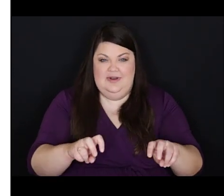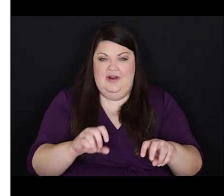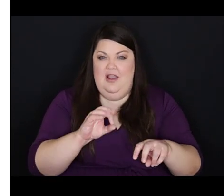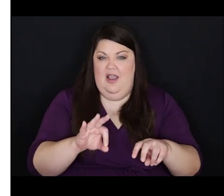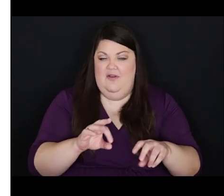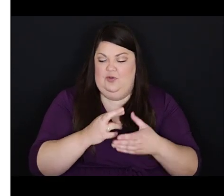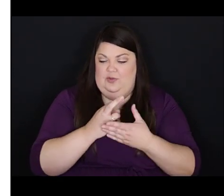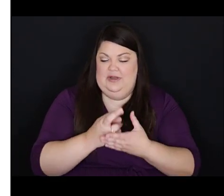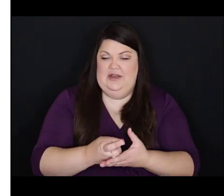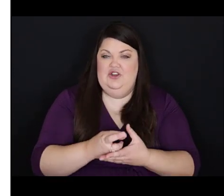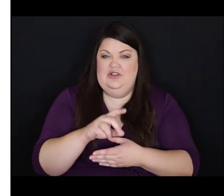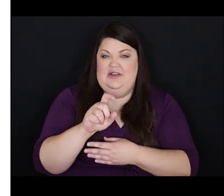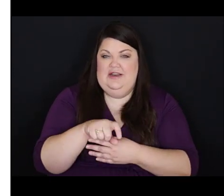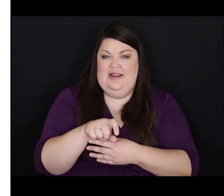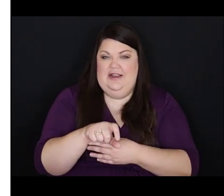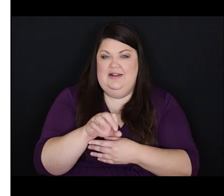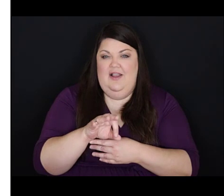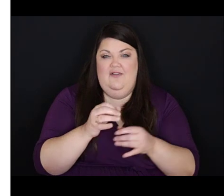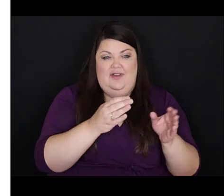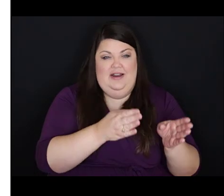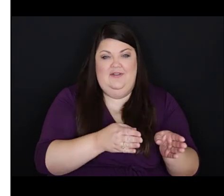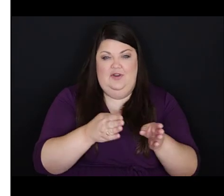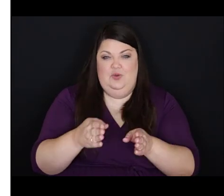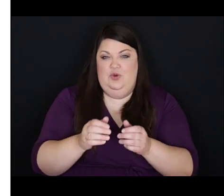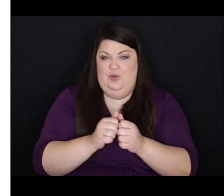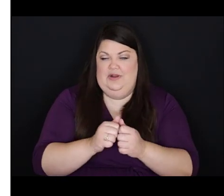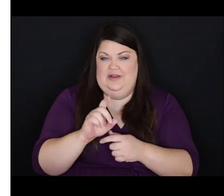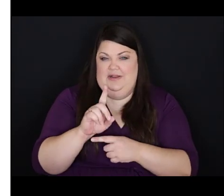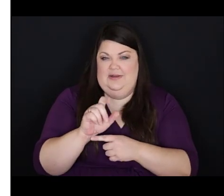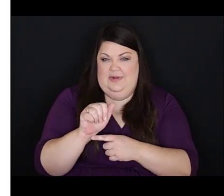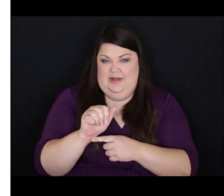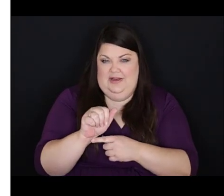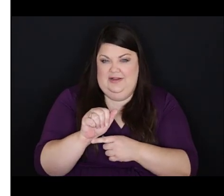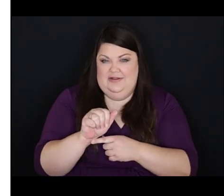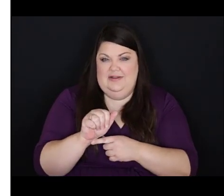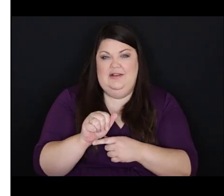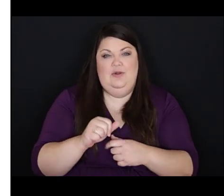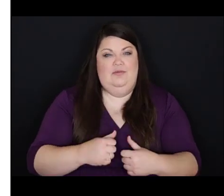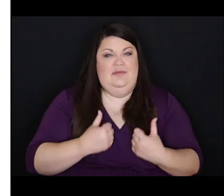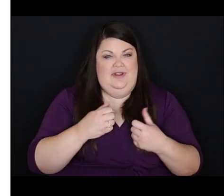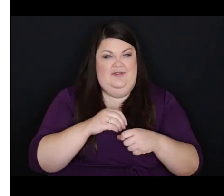rehabilitation needs of individuals with disabilities residing within the State.